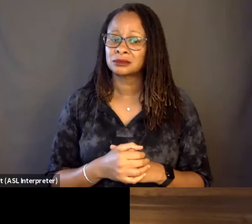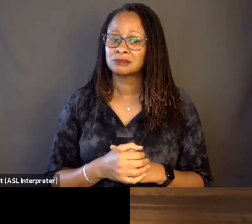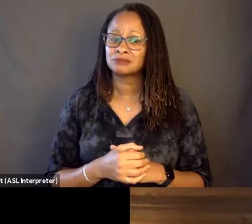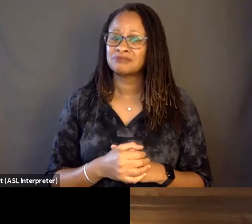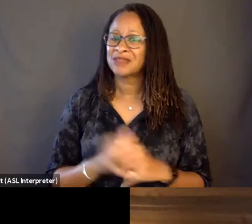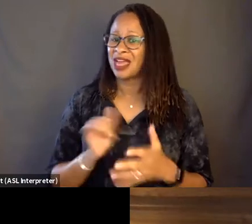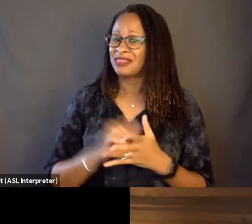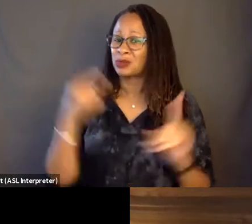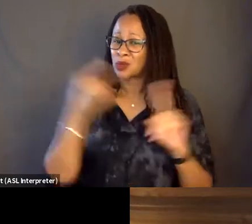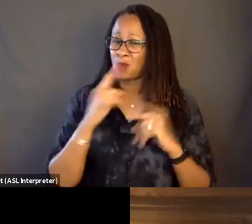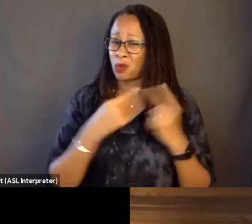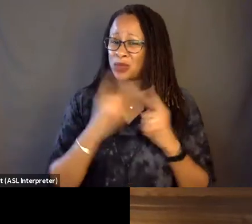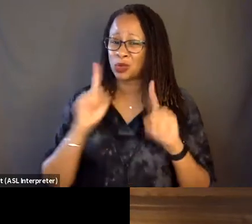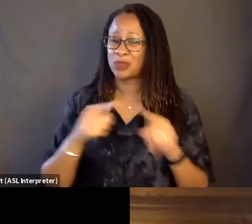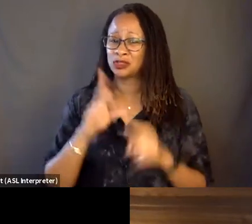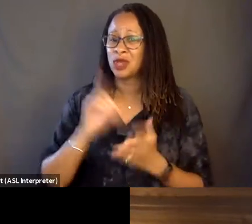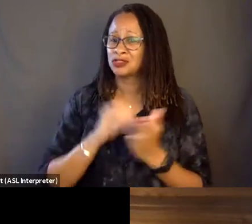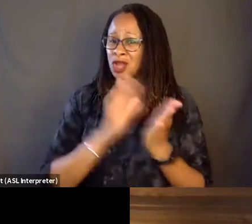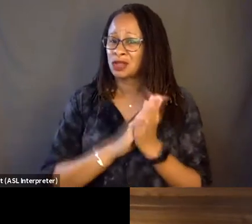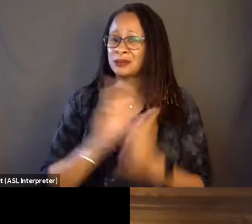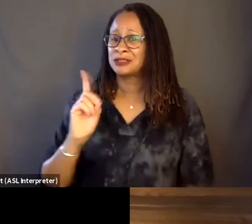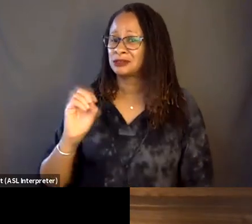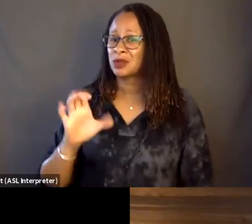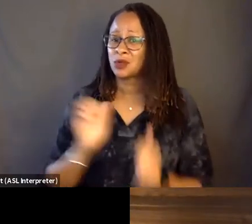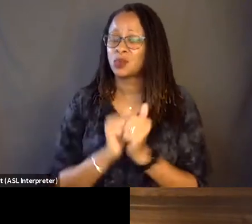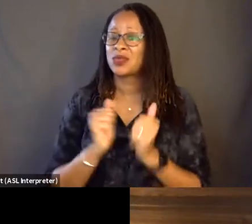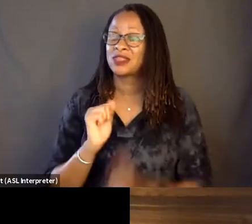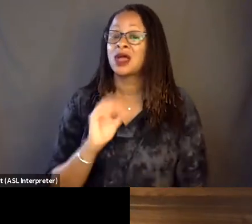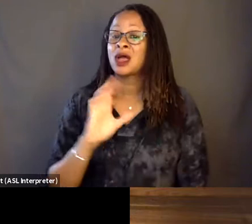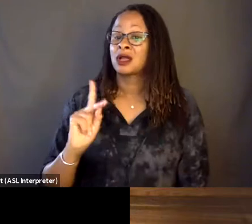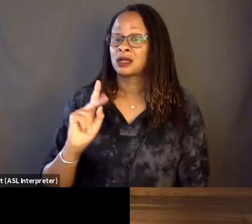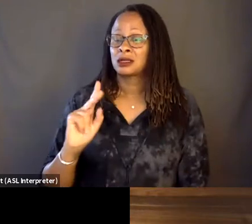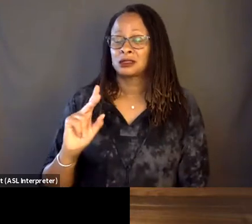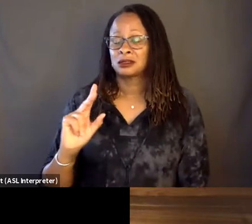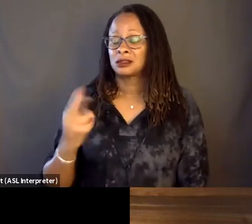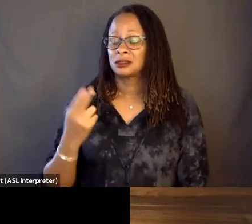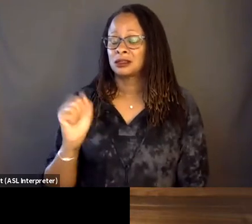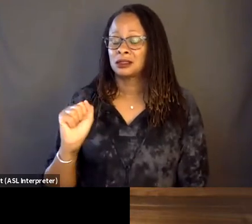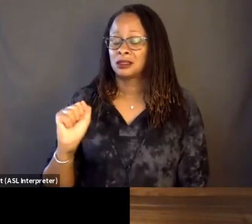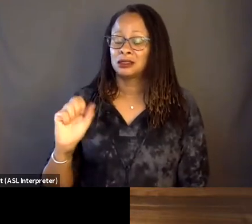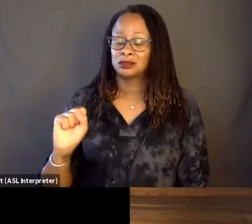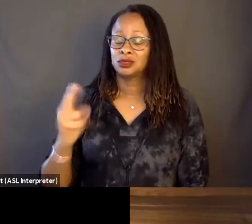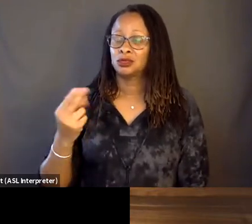happened with the journalist Khashoggi in this film, "The Dissident."